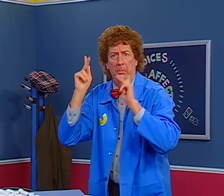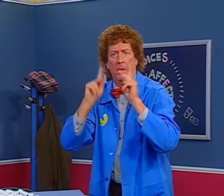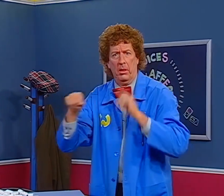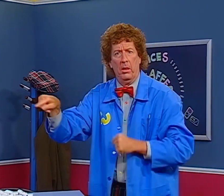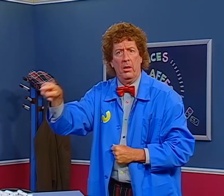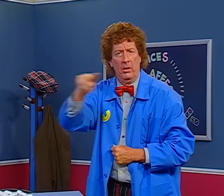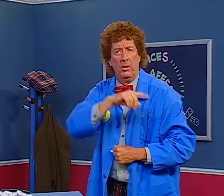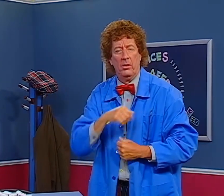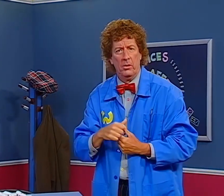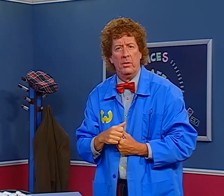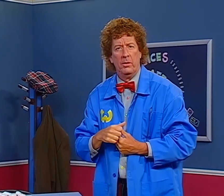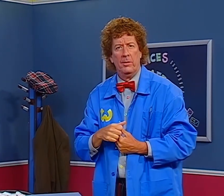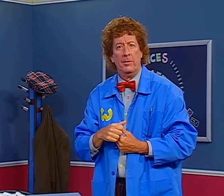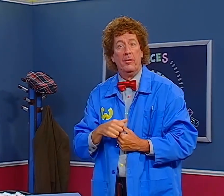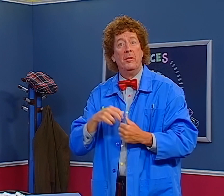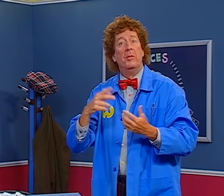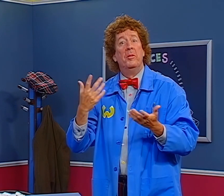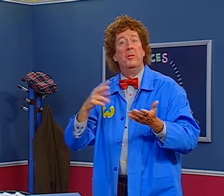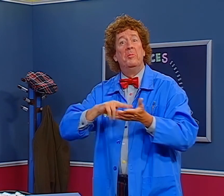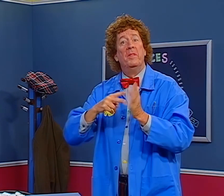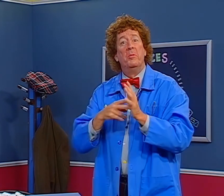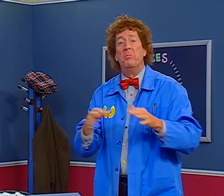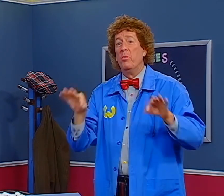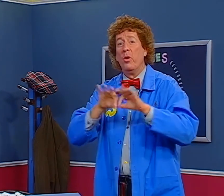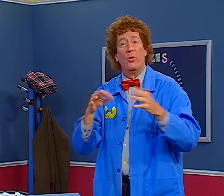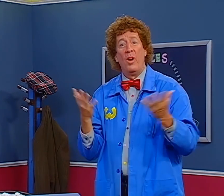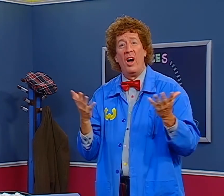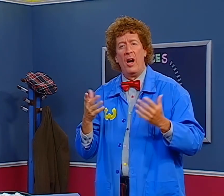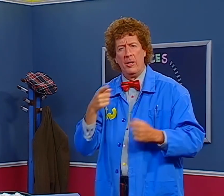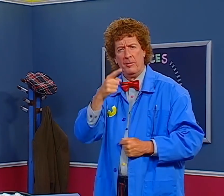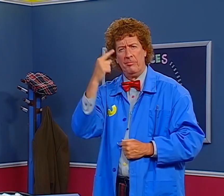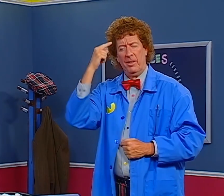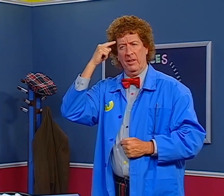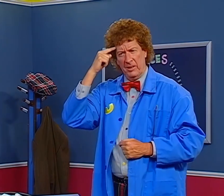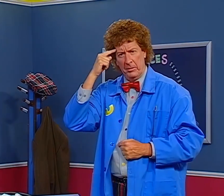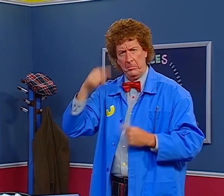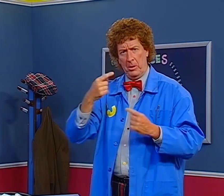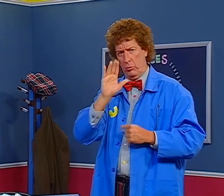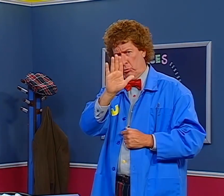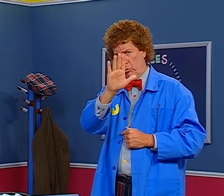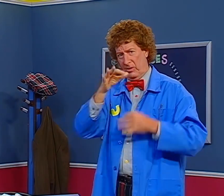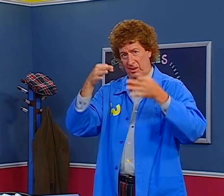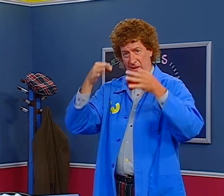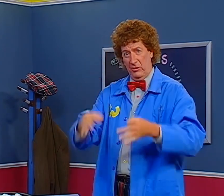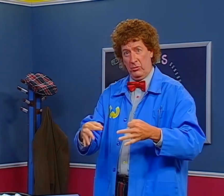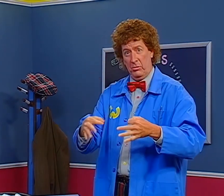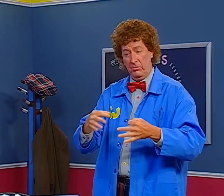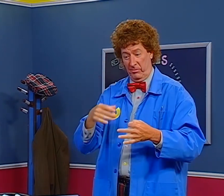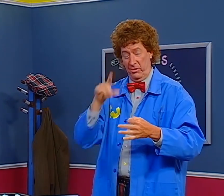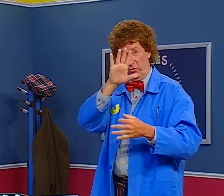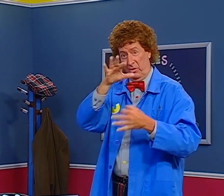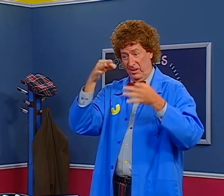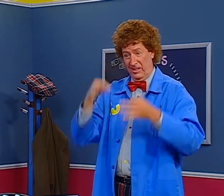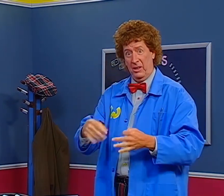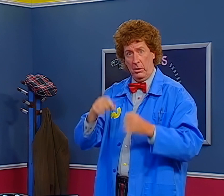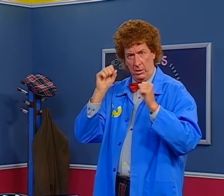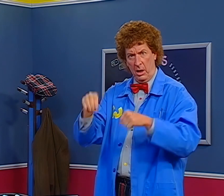SO THINK OF THEM AS PEOPLE AFFECTED BY YOUR DECISIONS. THAT MEANS THINK ABOUT YOUR DECISIONS FIRST.